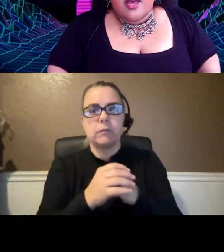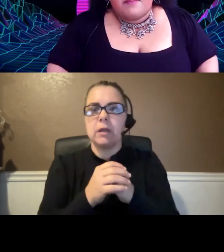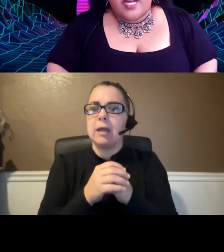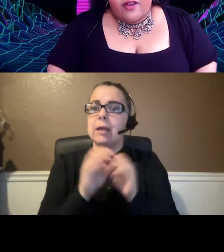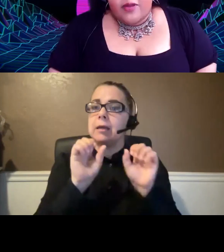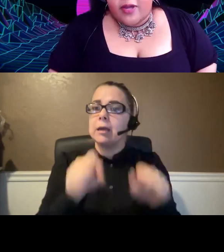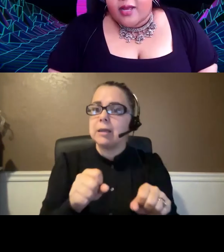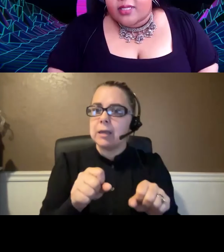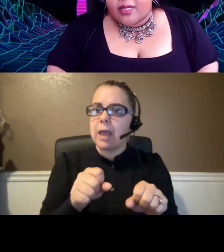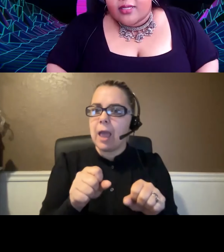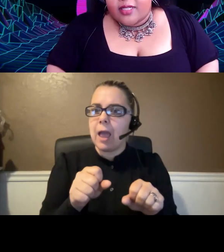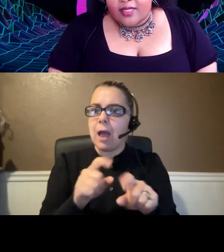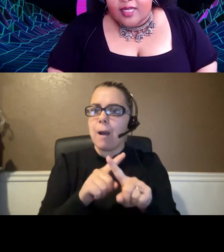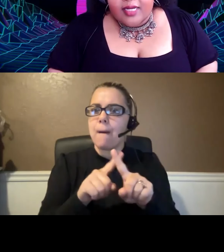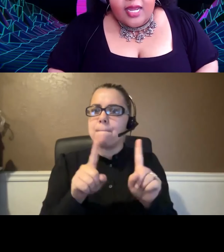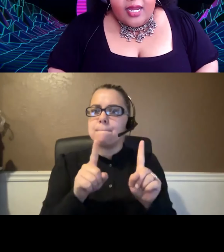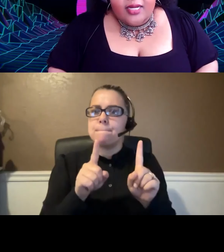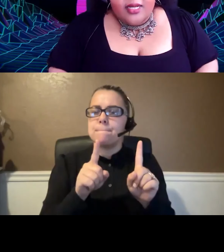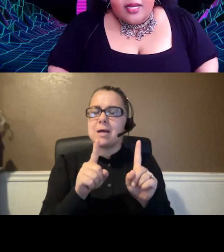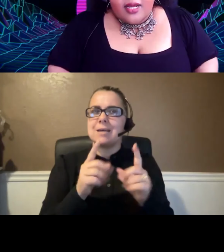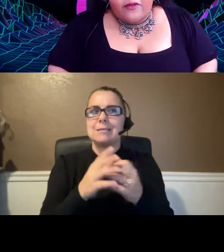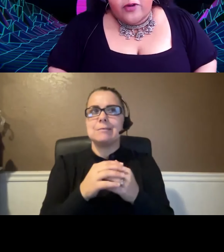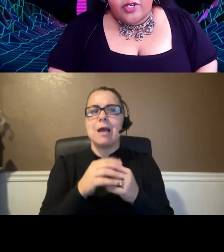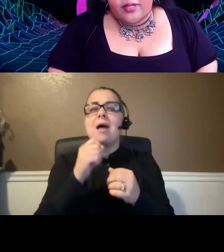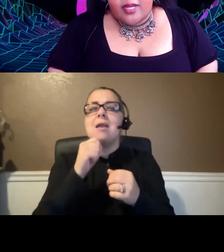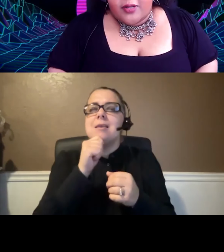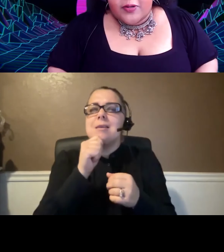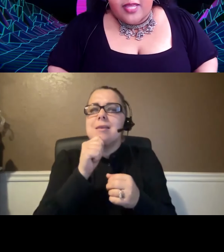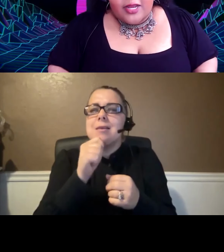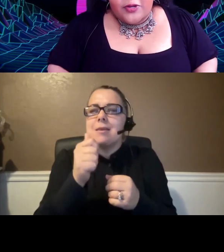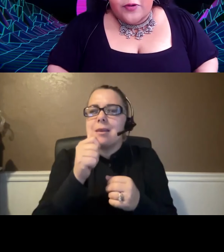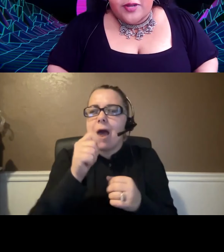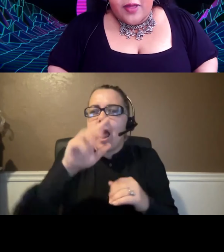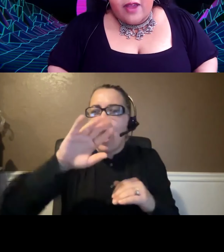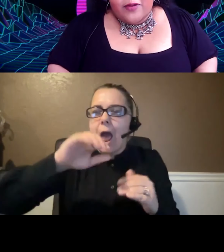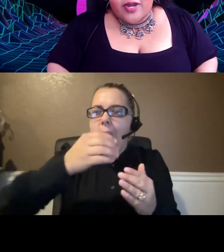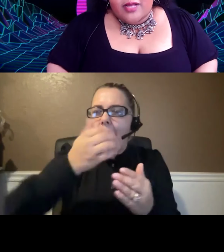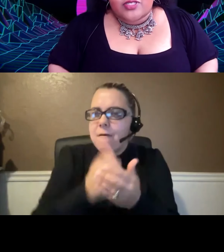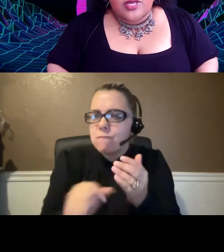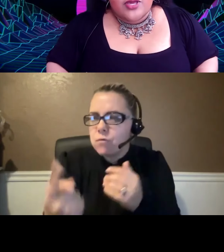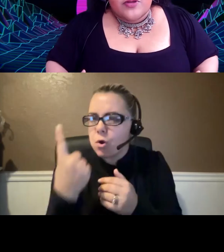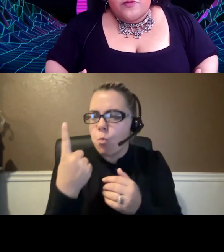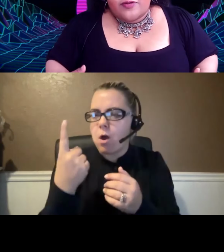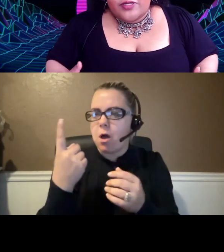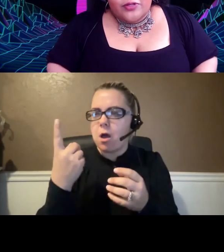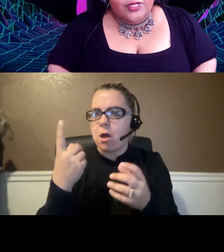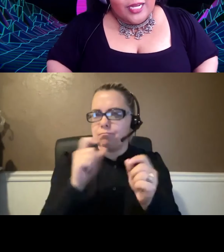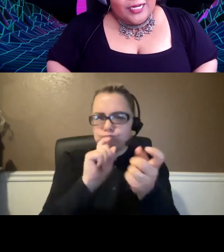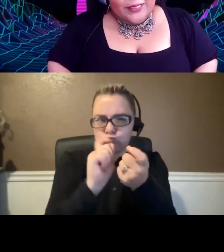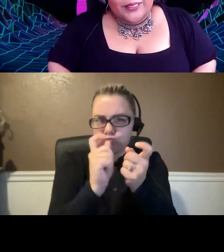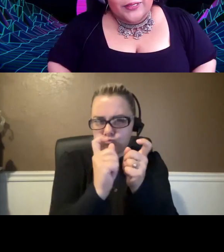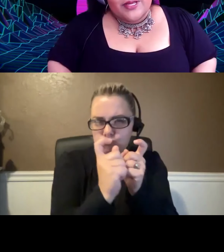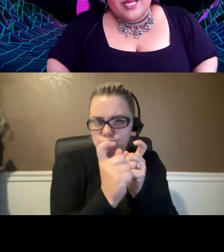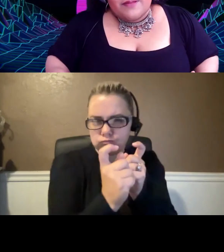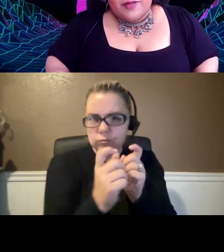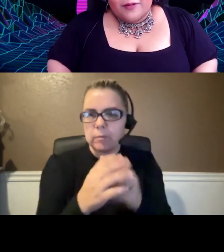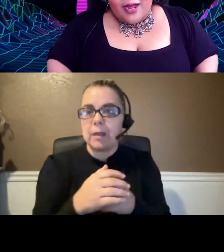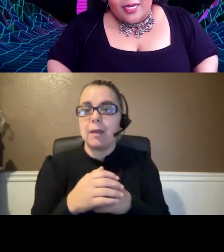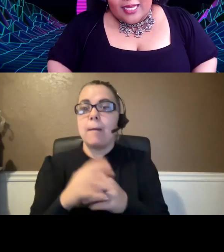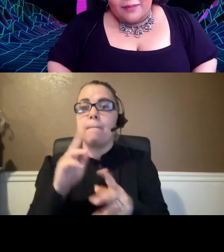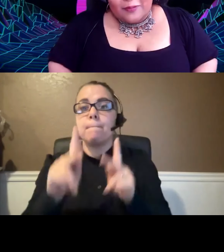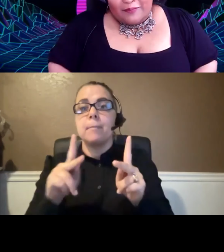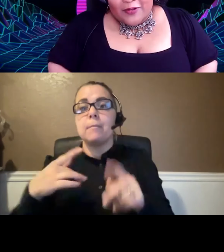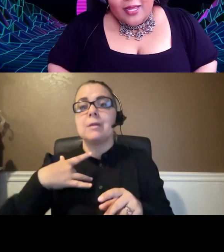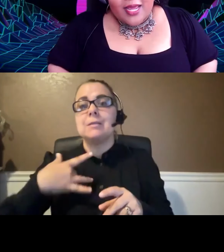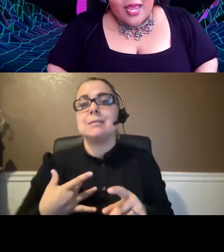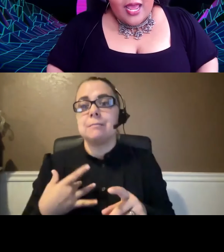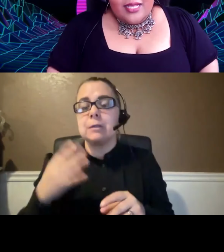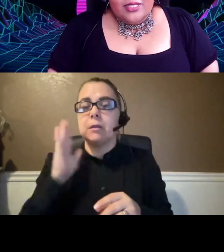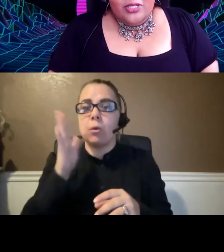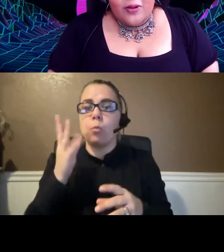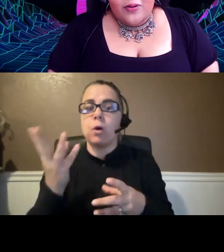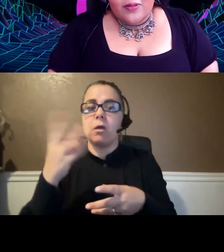but everyone else doesn't. Unfortunately, everyone else will usually include disabled people. And so,